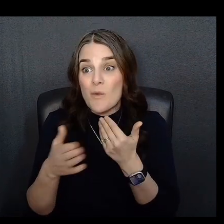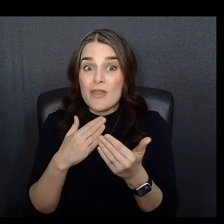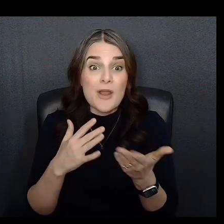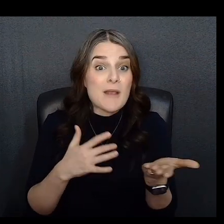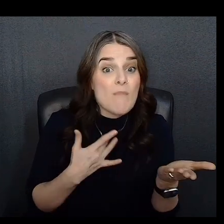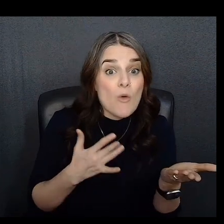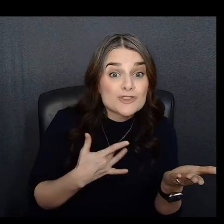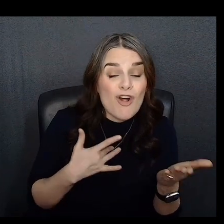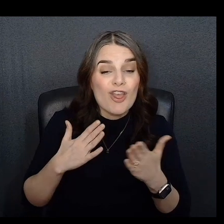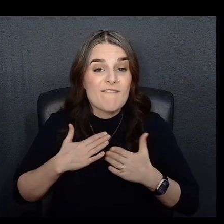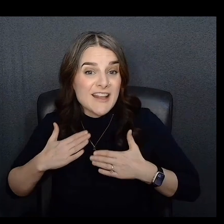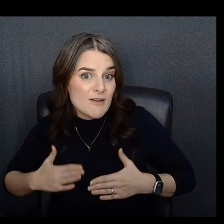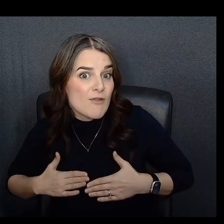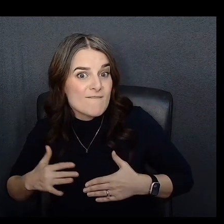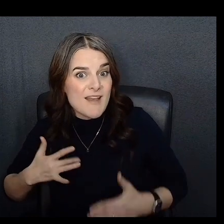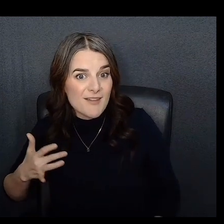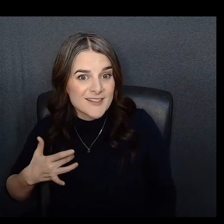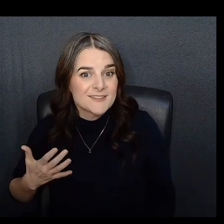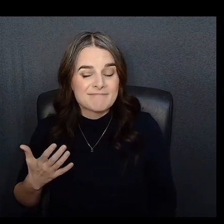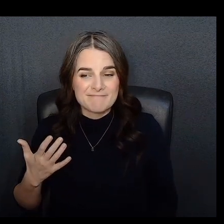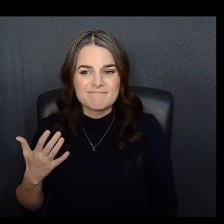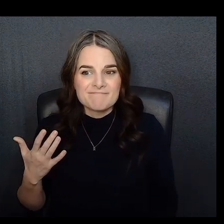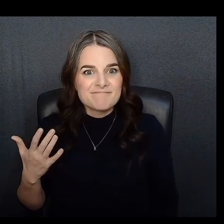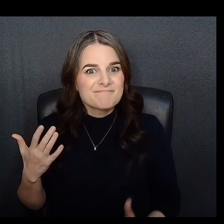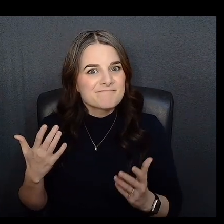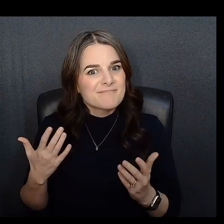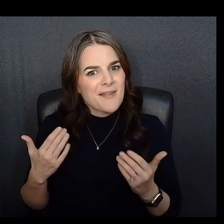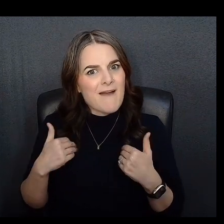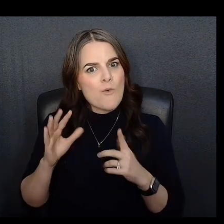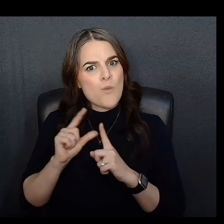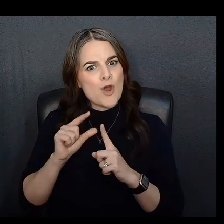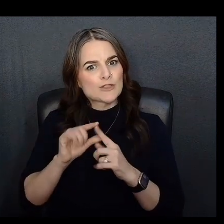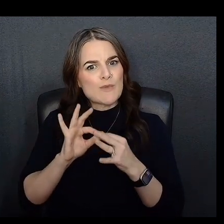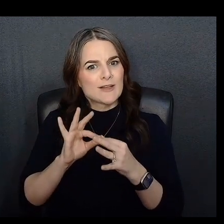Being able to have words related to menstruation, that's important too.